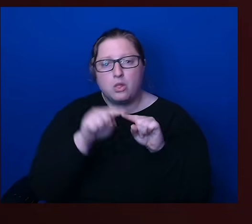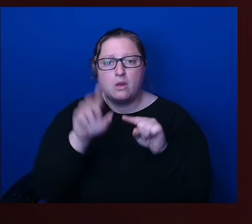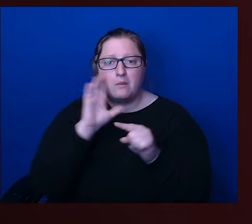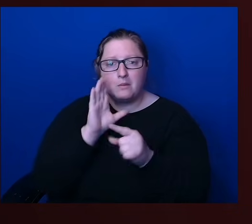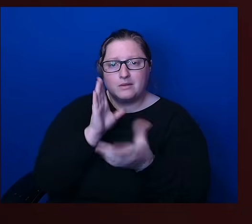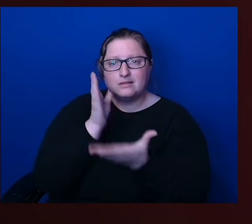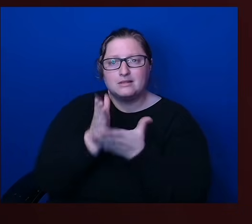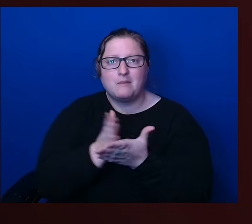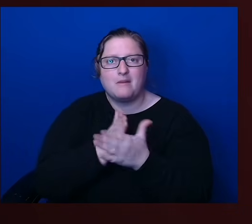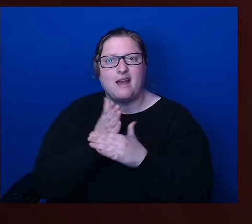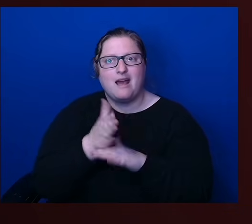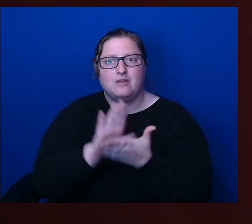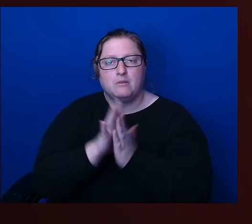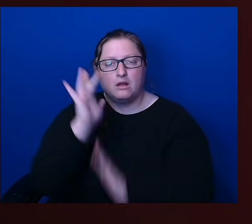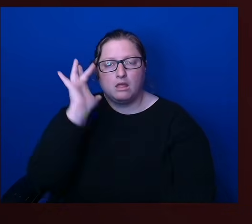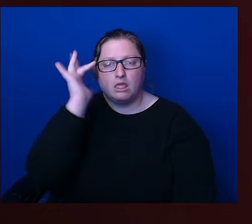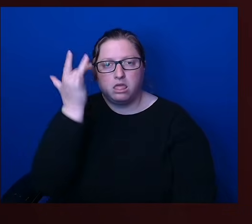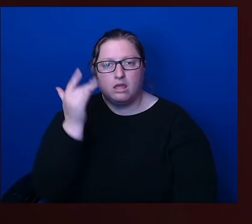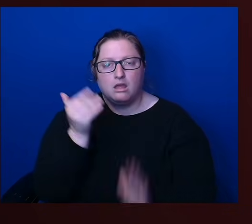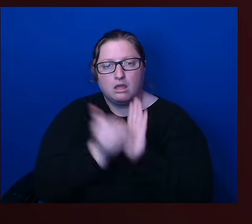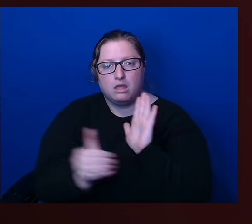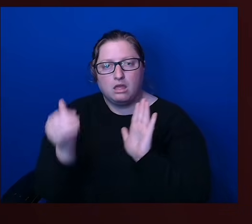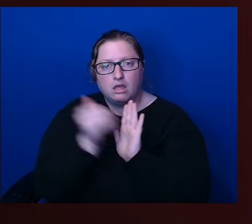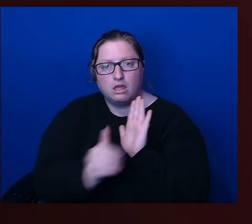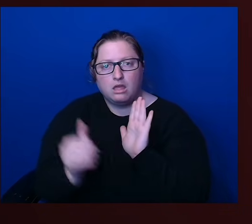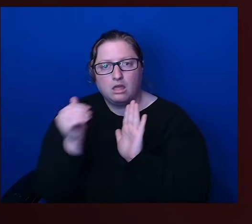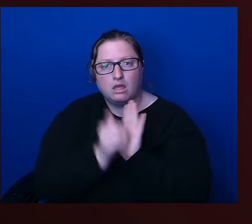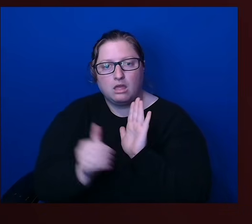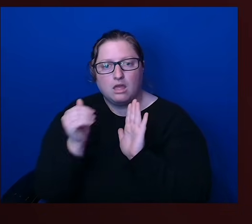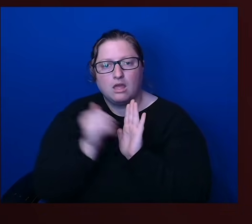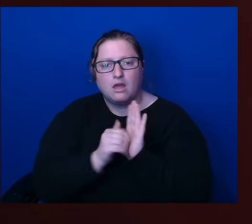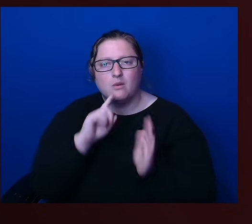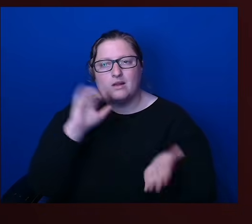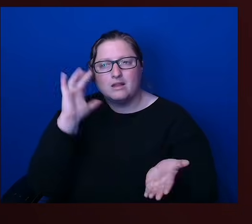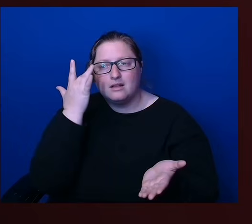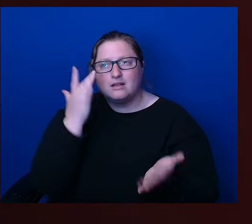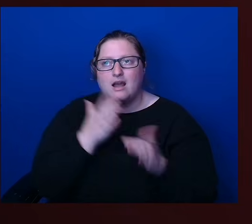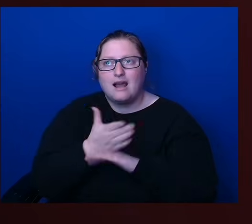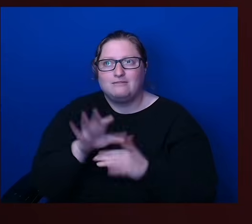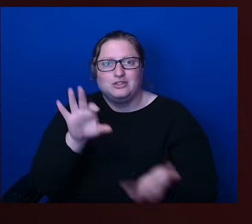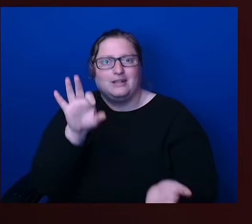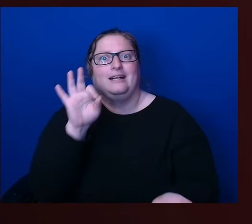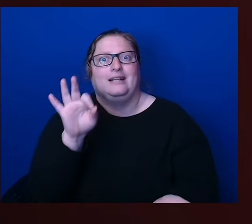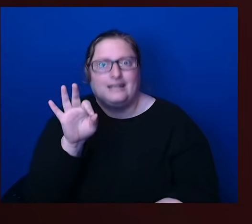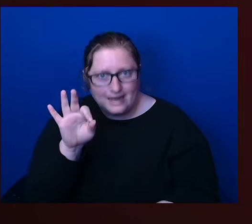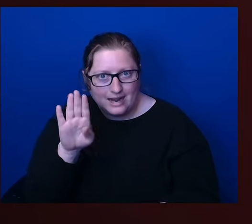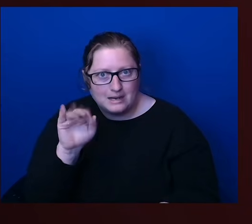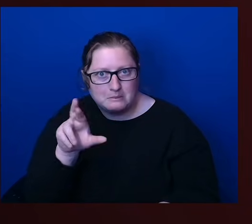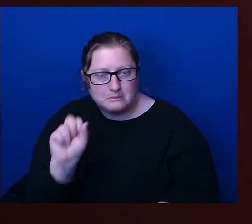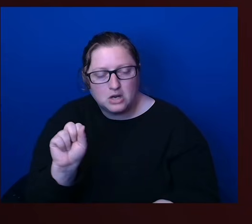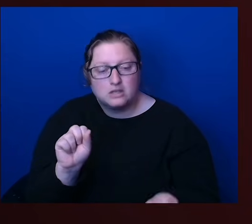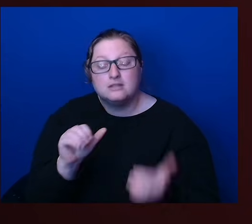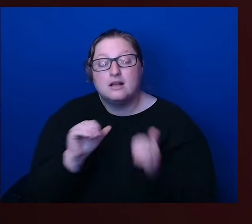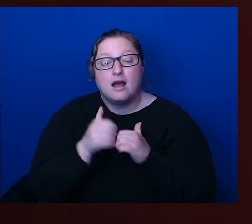Mary Had A Little Lamb at 128bpms gets irritating in about nine bars. So, the way this works, let me break down my prompt in